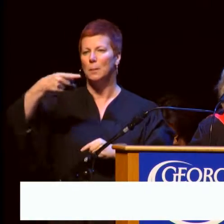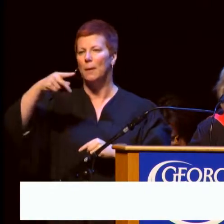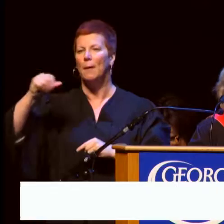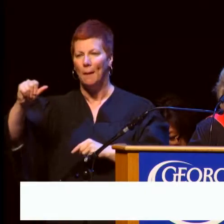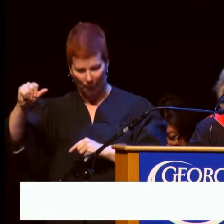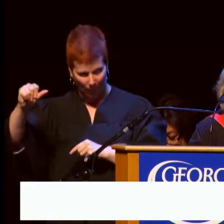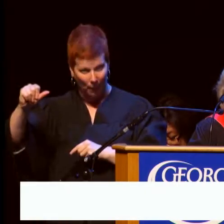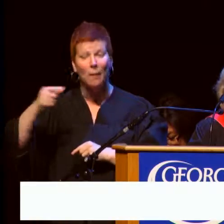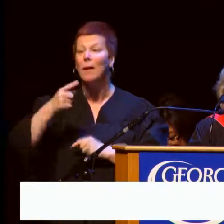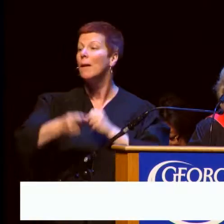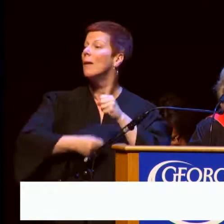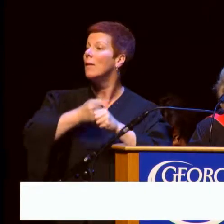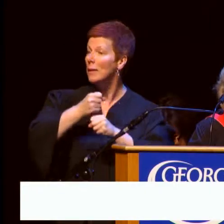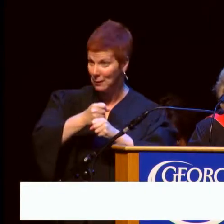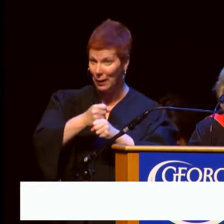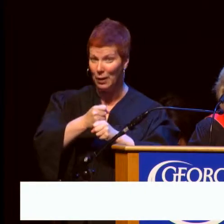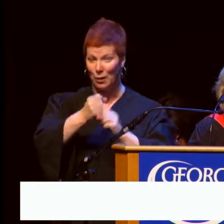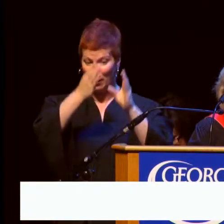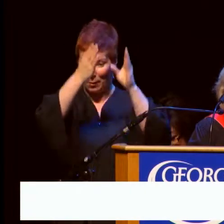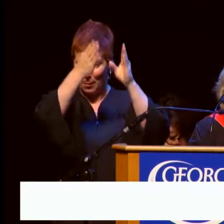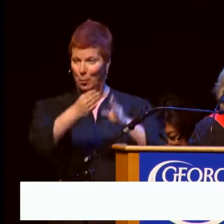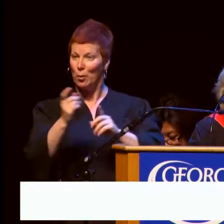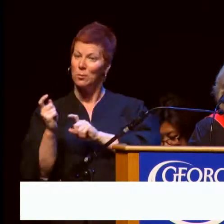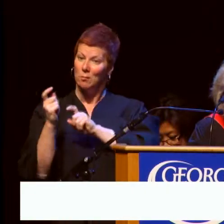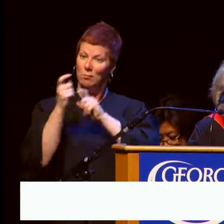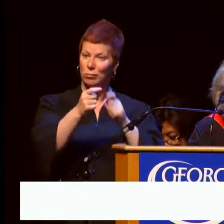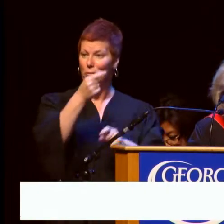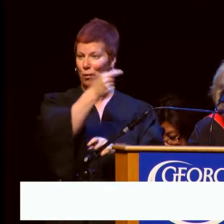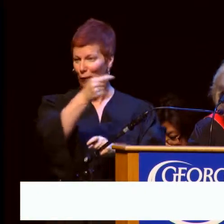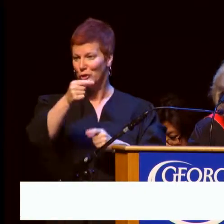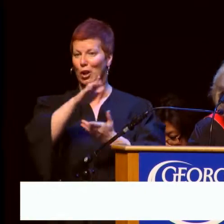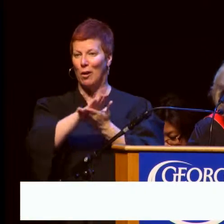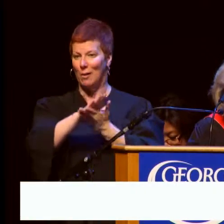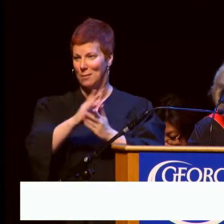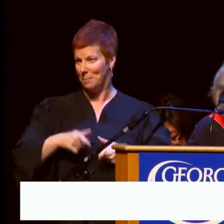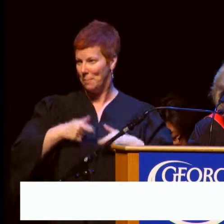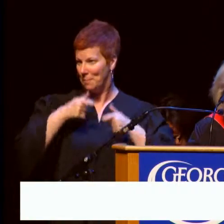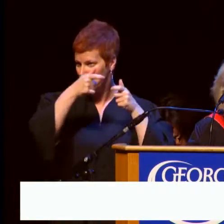THIS YEAR THE RECIPIENT OF THE GOVERNOR GENERAL'S ACADEMIC MEDAL IS JENNIFER